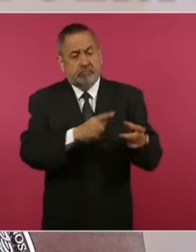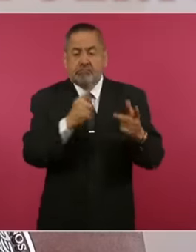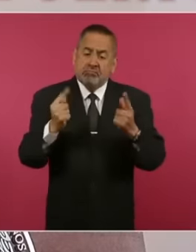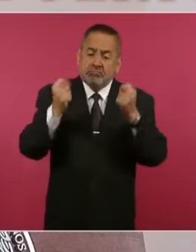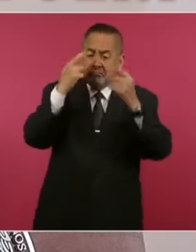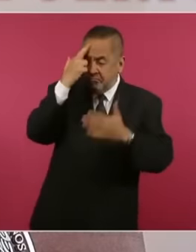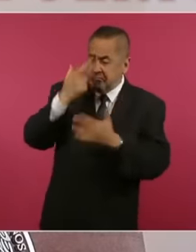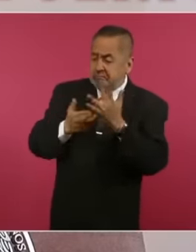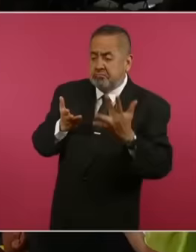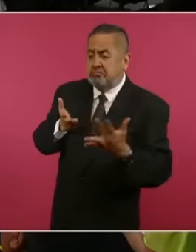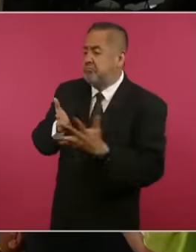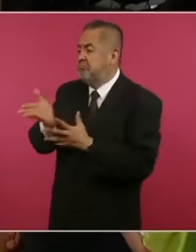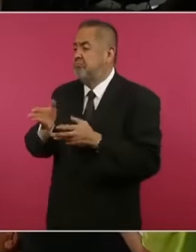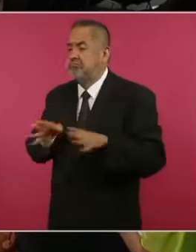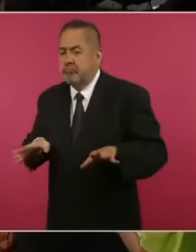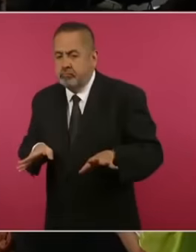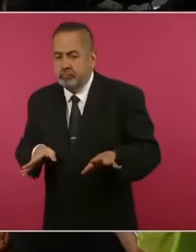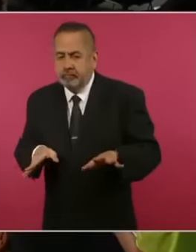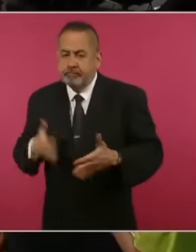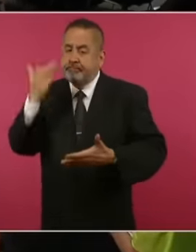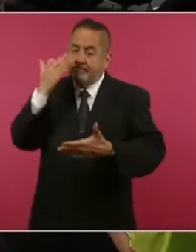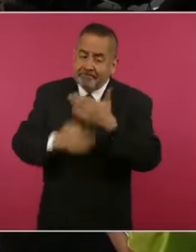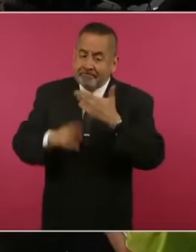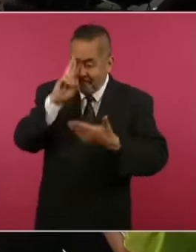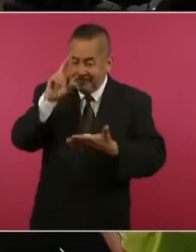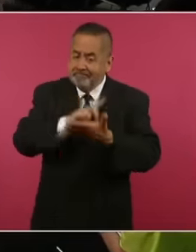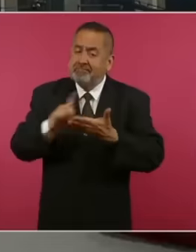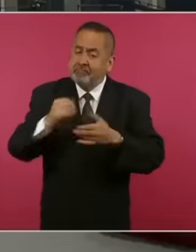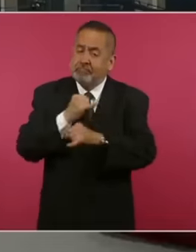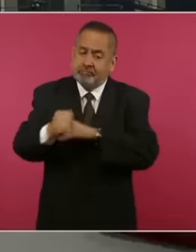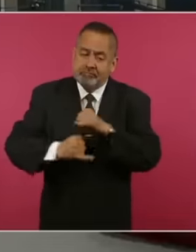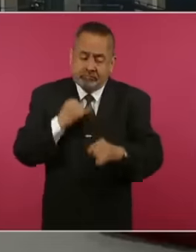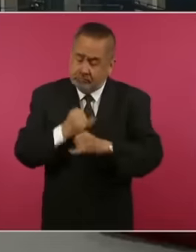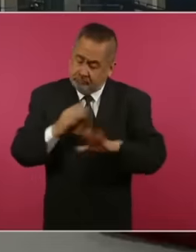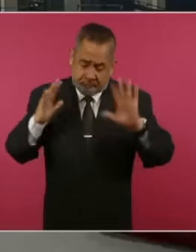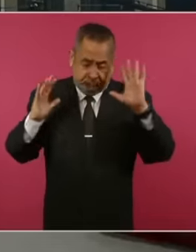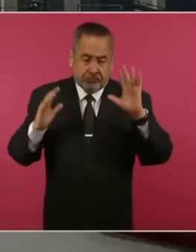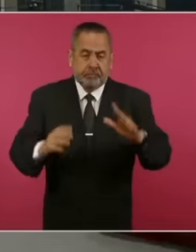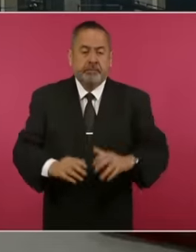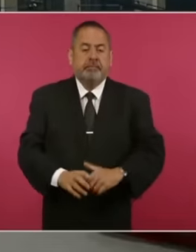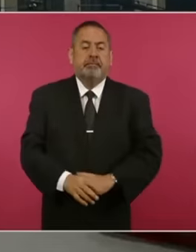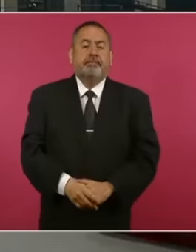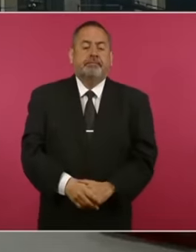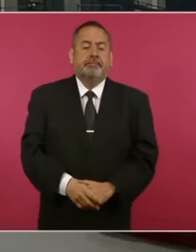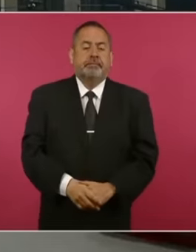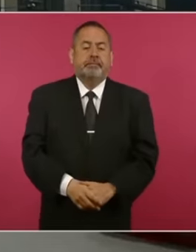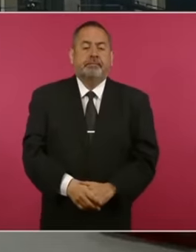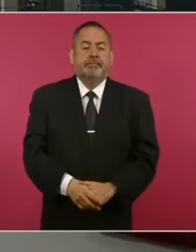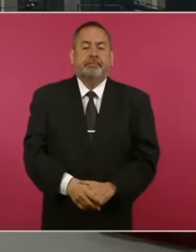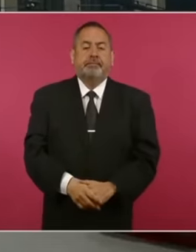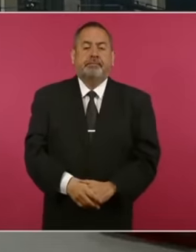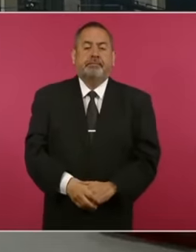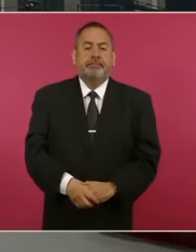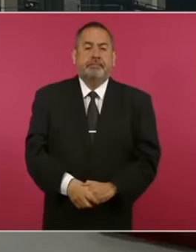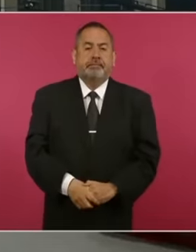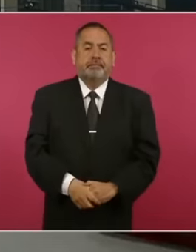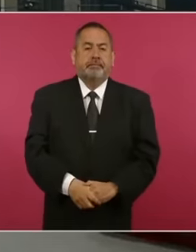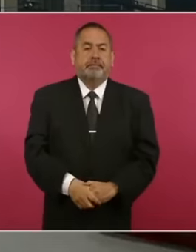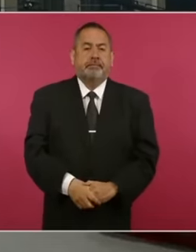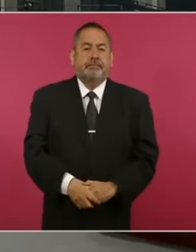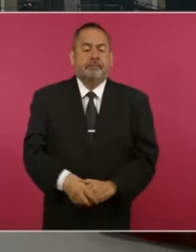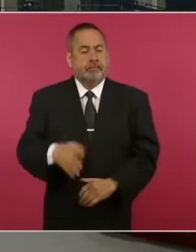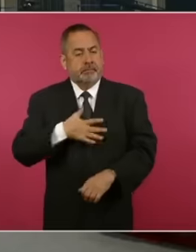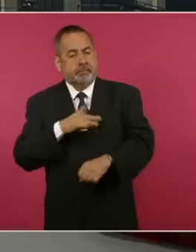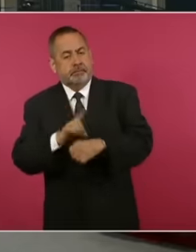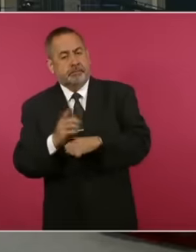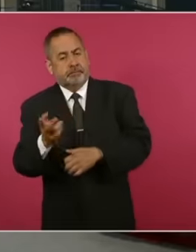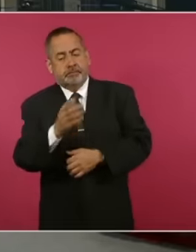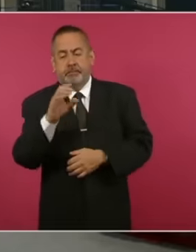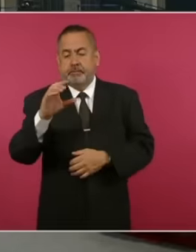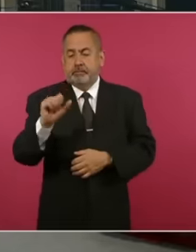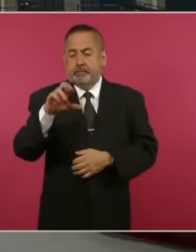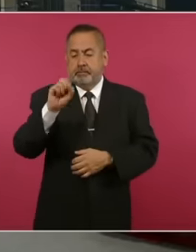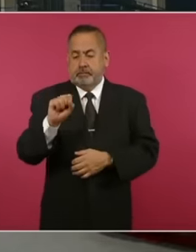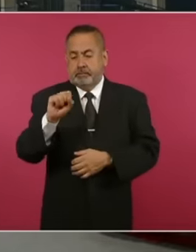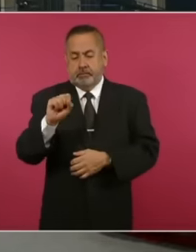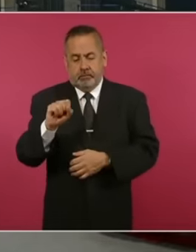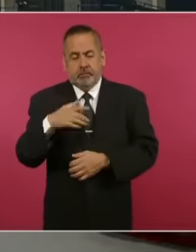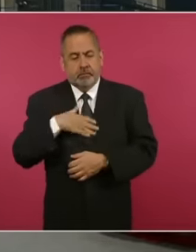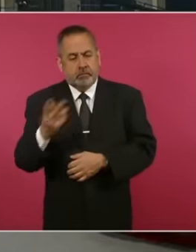international law, go ahead Good day president Carlos Domínguez of nation 14 ask you chancellor